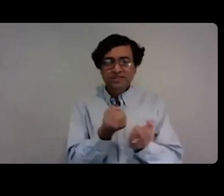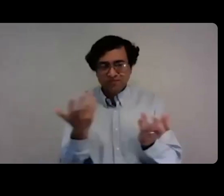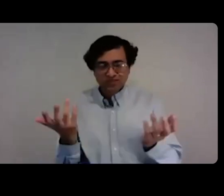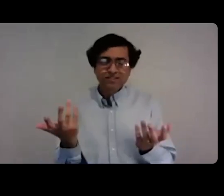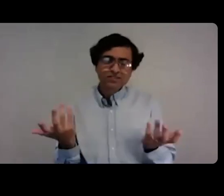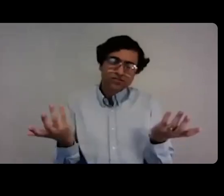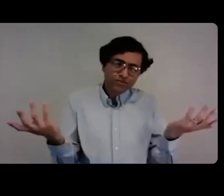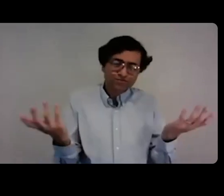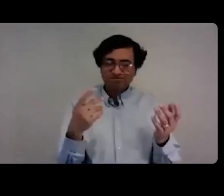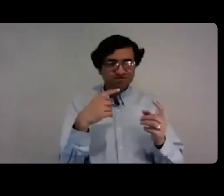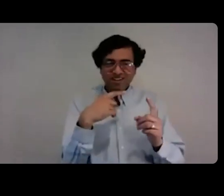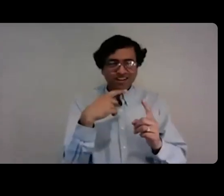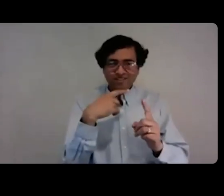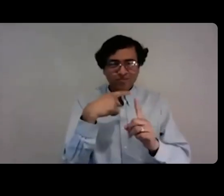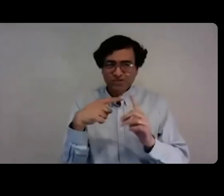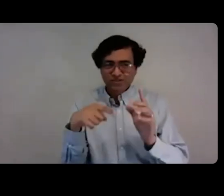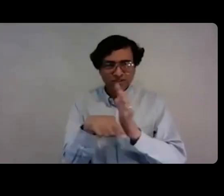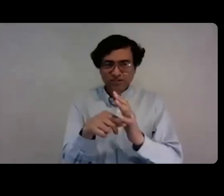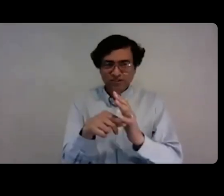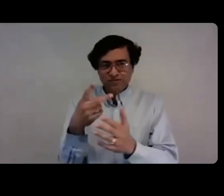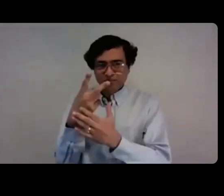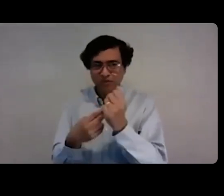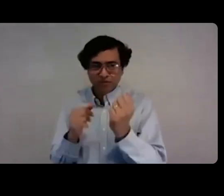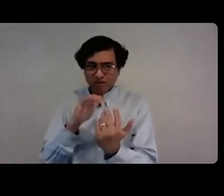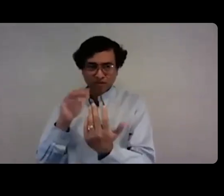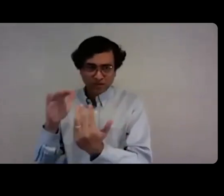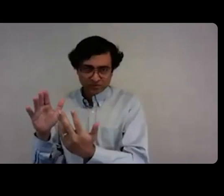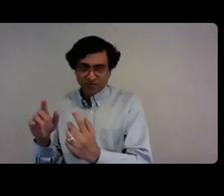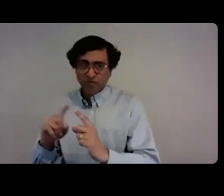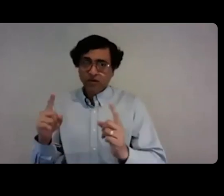not capture the emotion or intonation of the delivery.